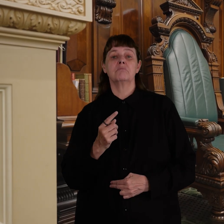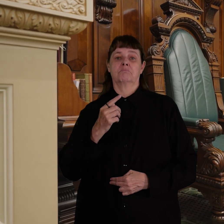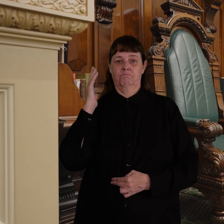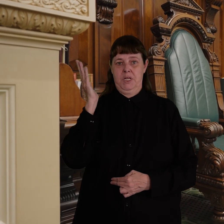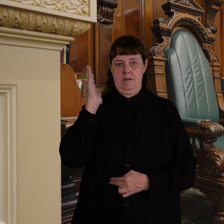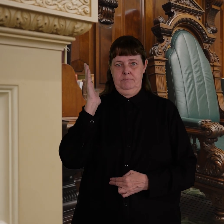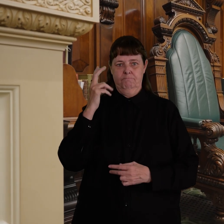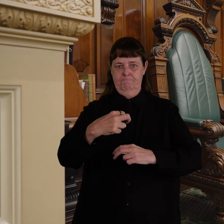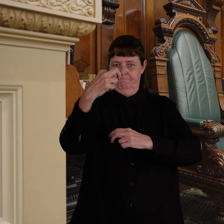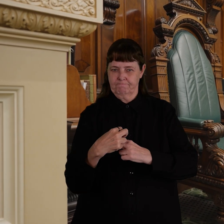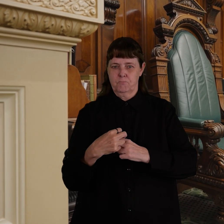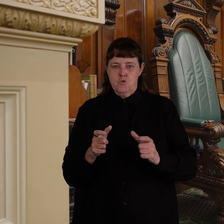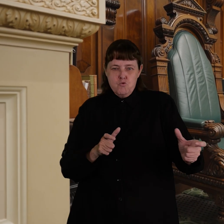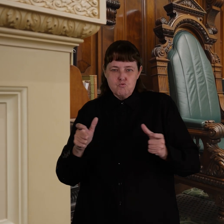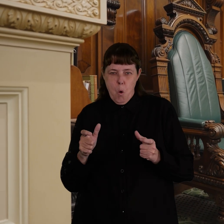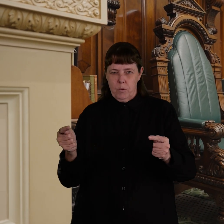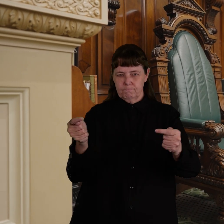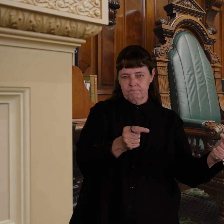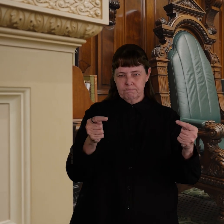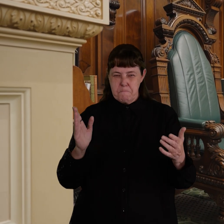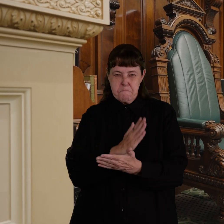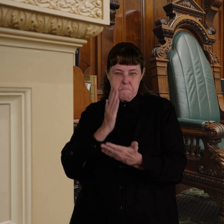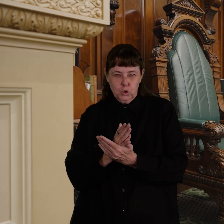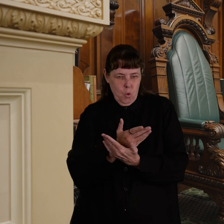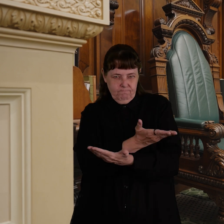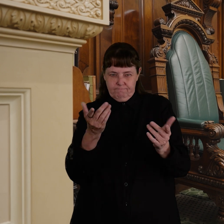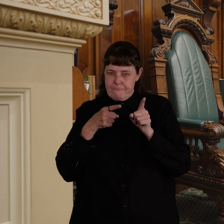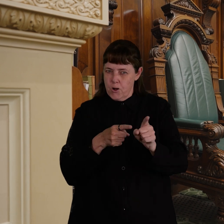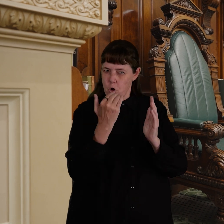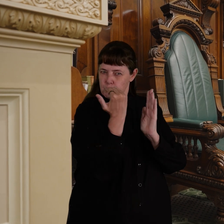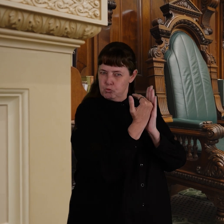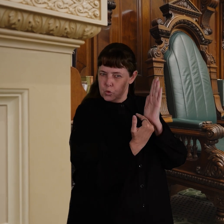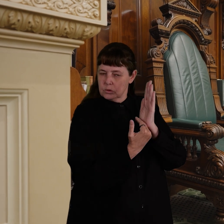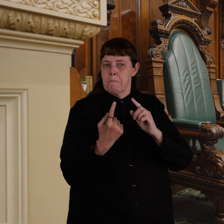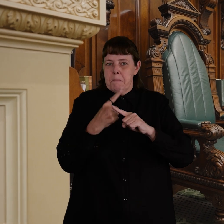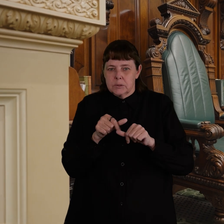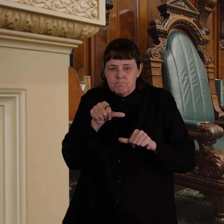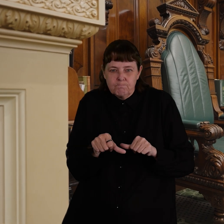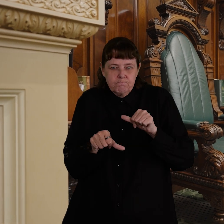That is the space for the speaker who chairs the debate and makes sure that everyone is following